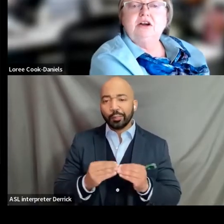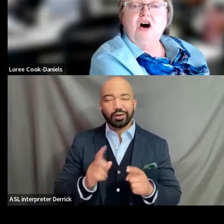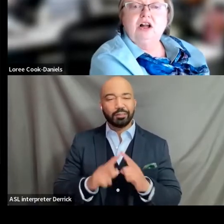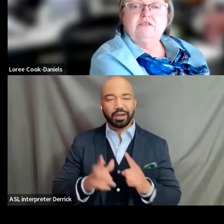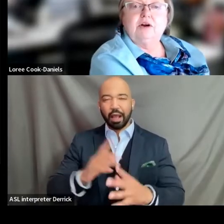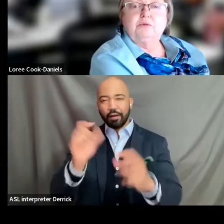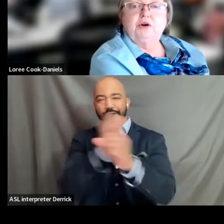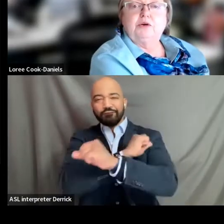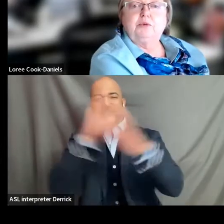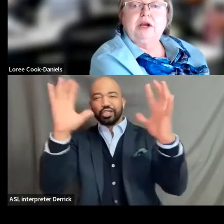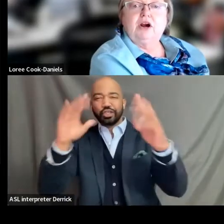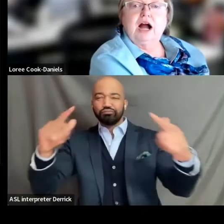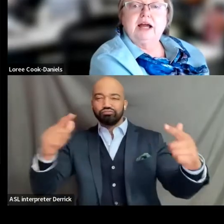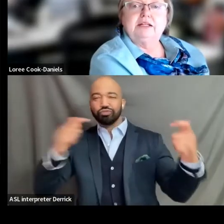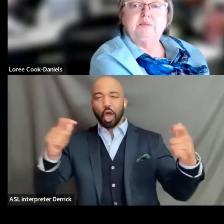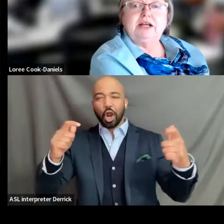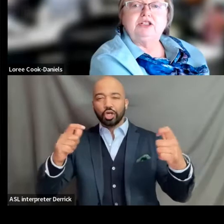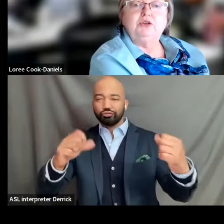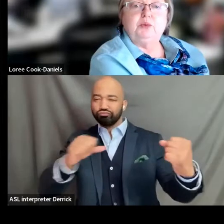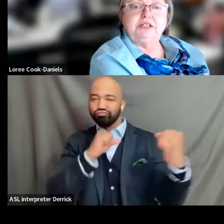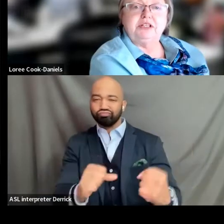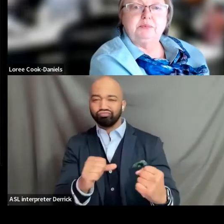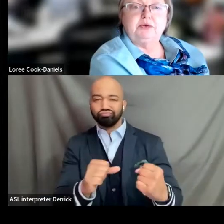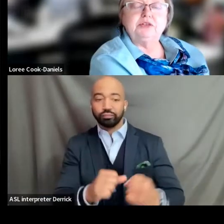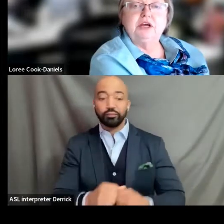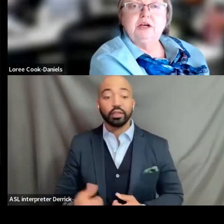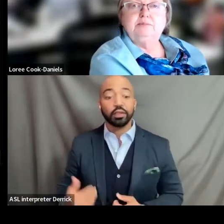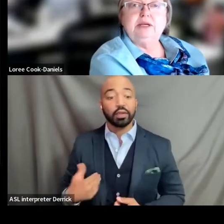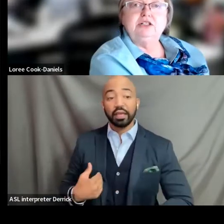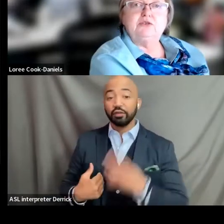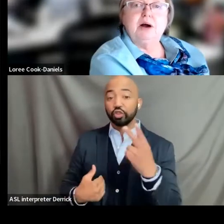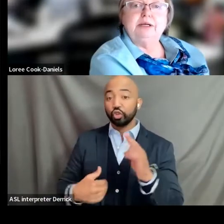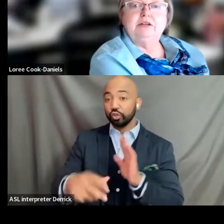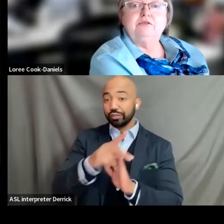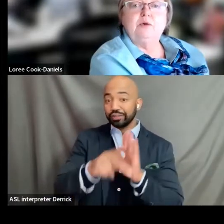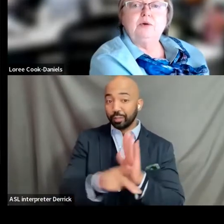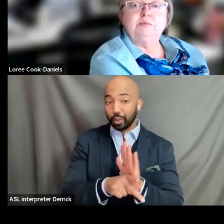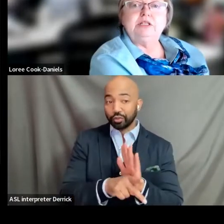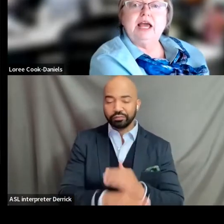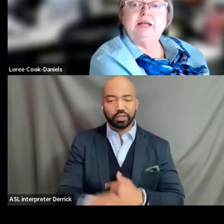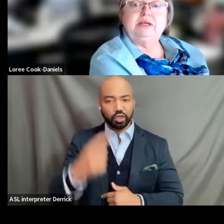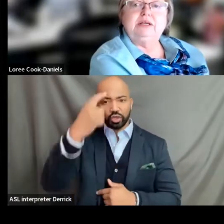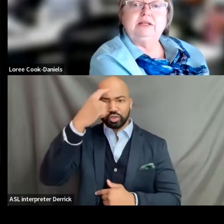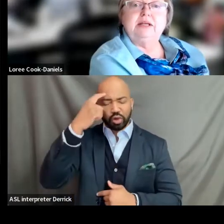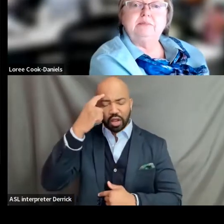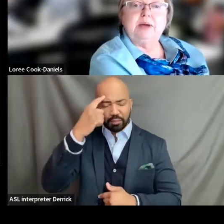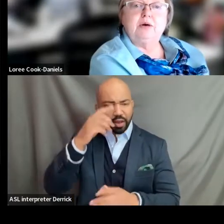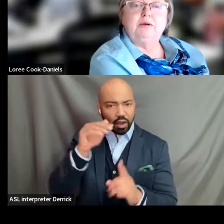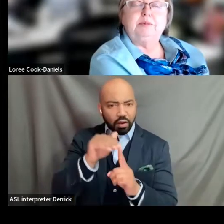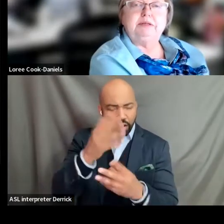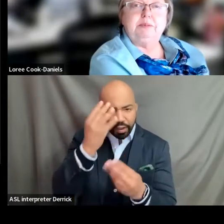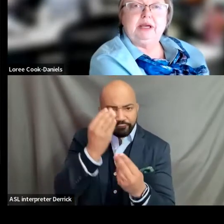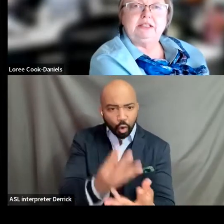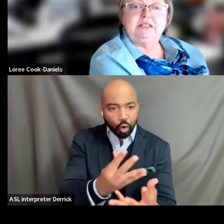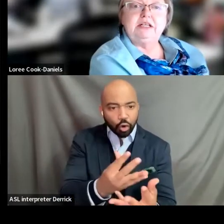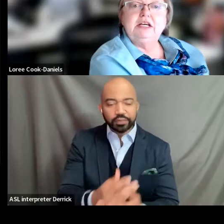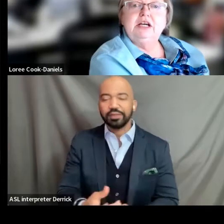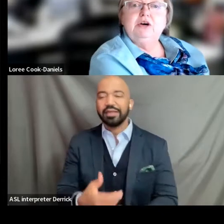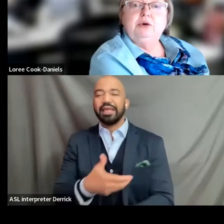In all of our work, we are guided by two principles. Being trauma-informed and being empowerment-based.